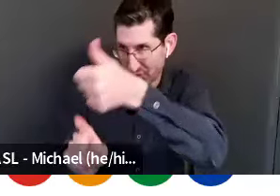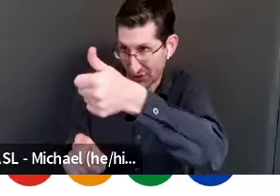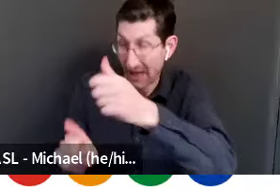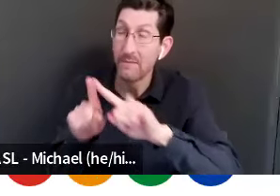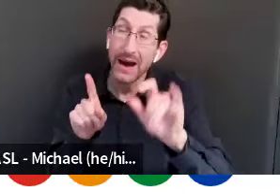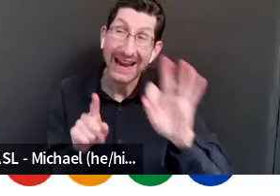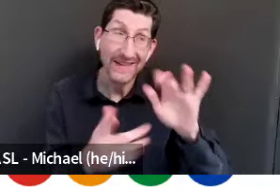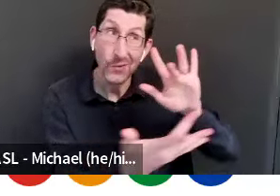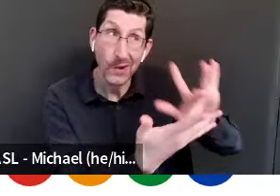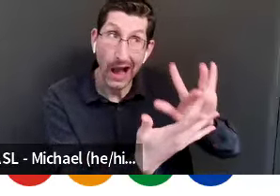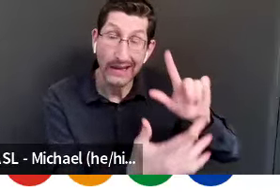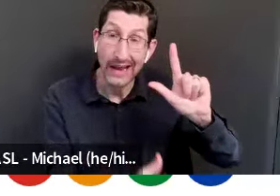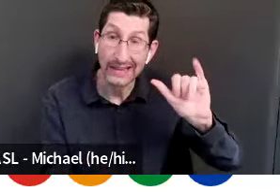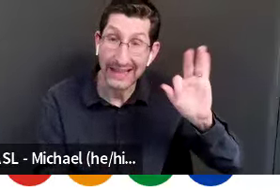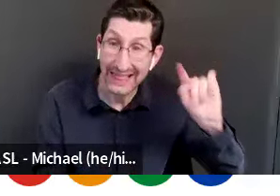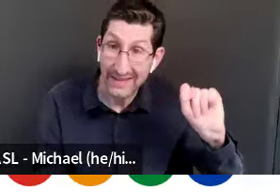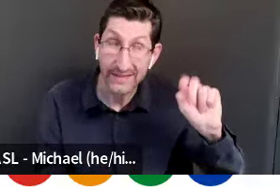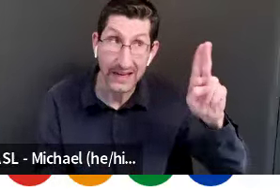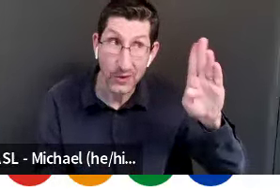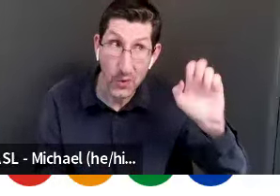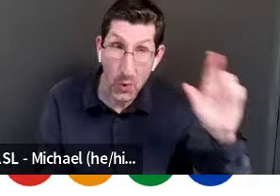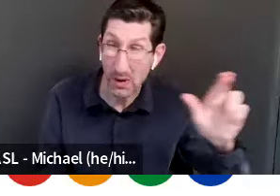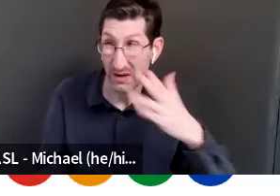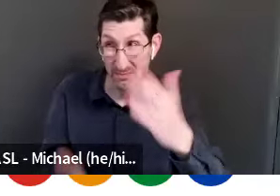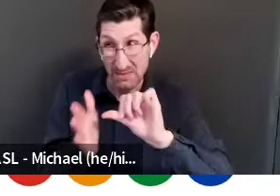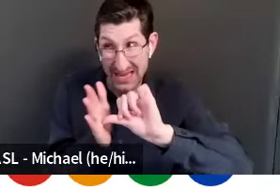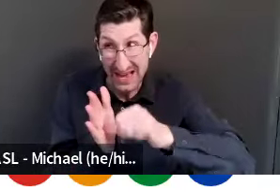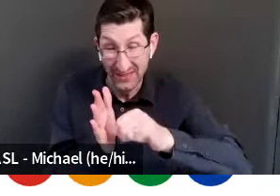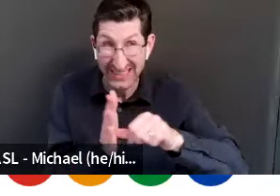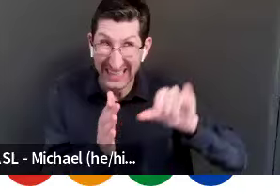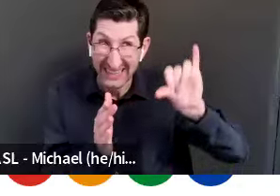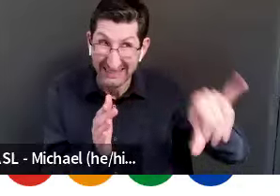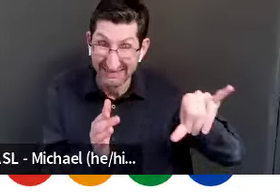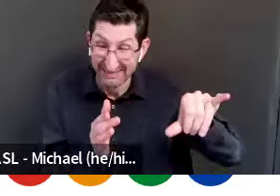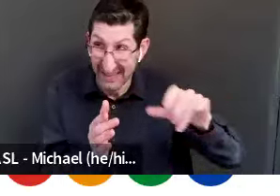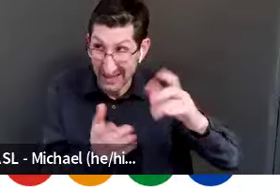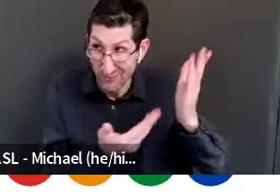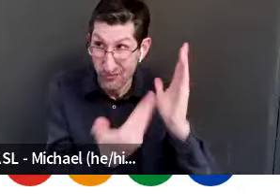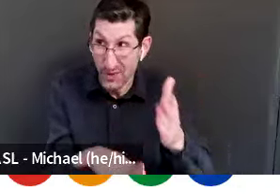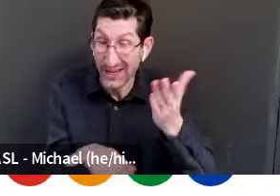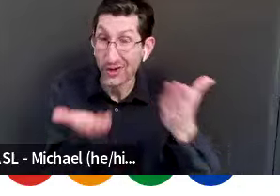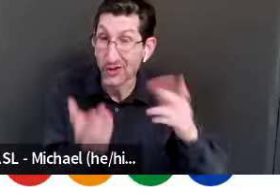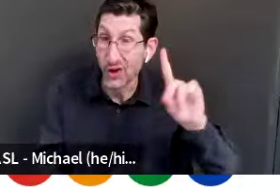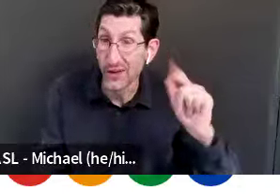YOUR TEAM CAN REALLY DIRECTLY HANDLE. I'M HOPING THAT PERHAPS IF YOU ARE IN CONTACT WITH THEM, REINFORCING THE FACT THIS IS AN